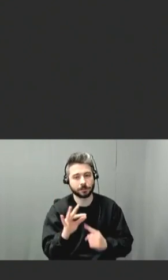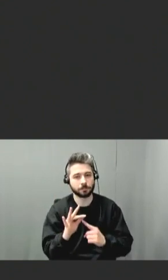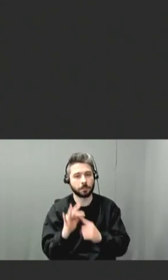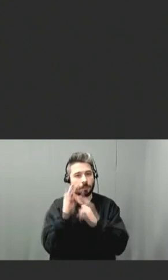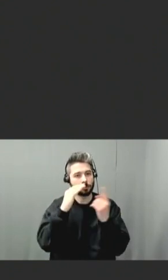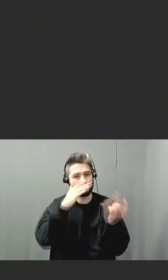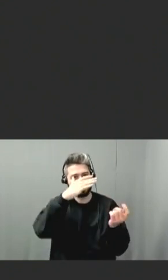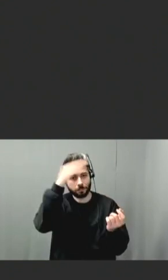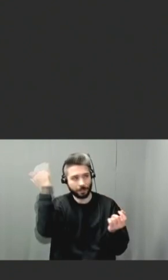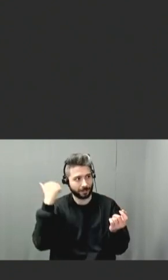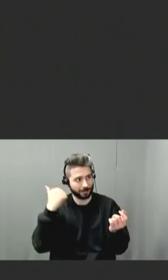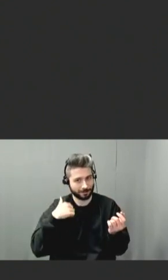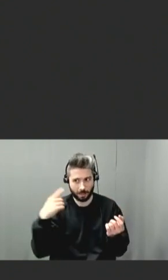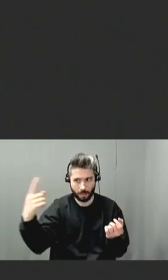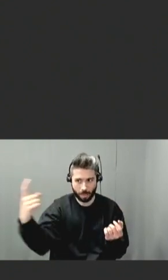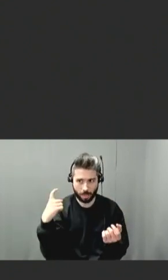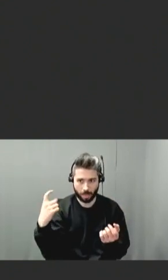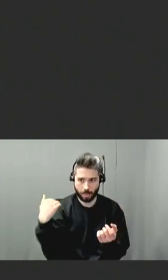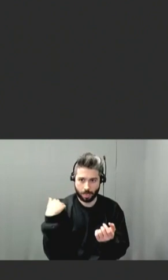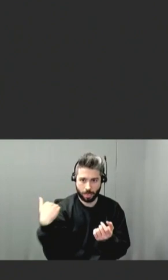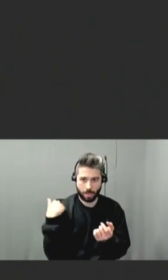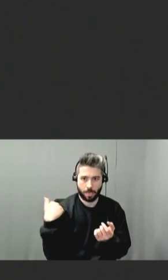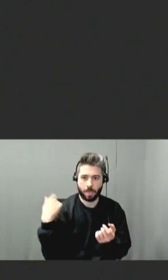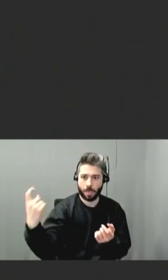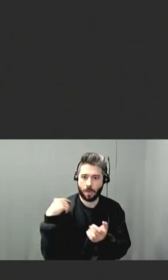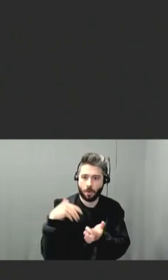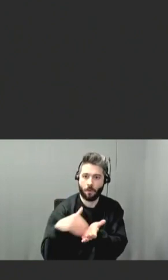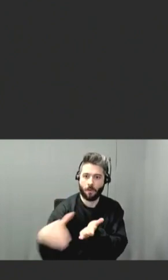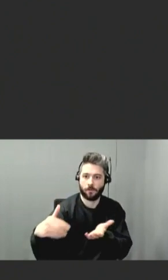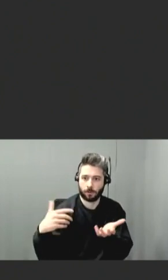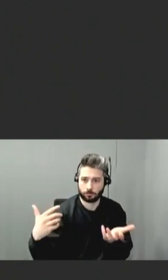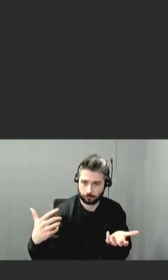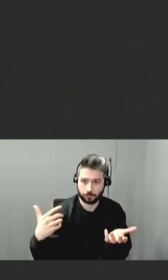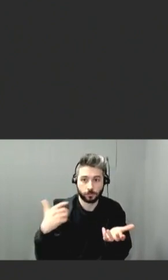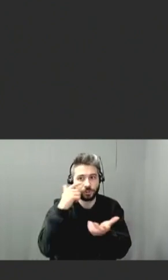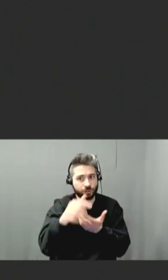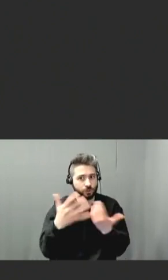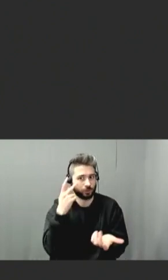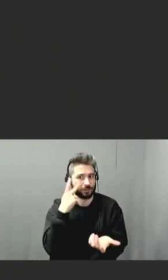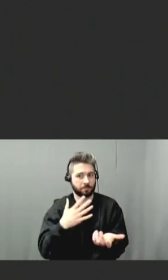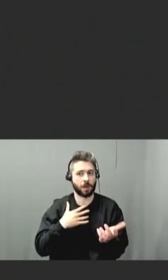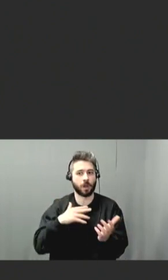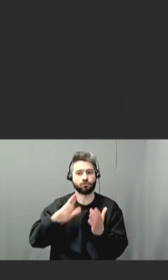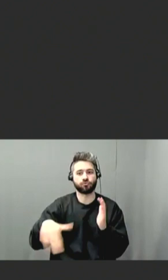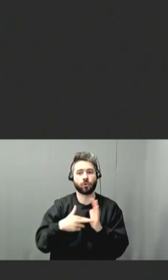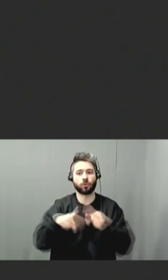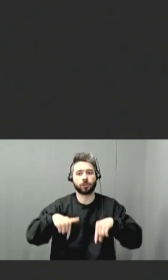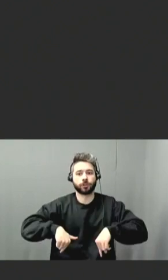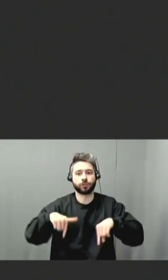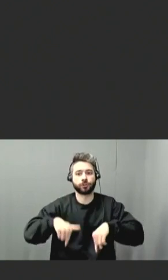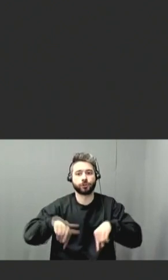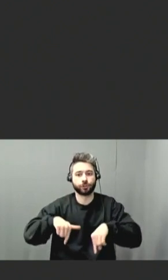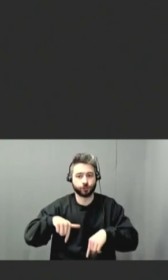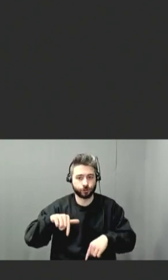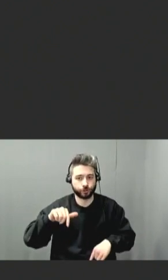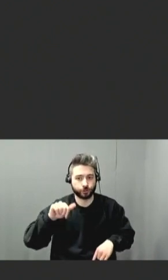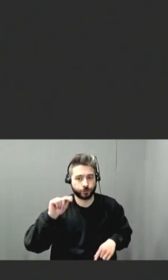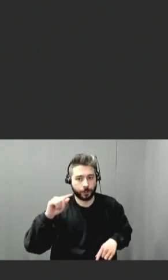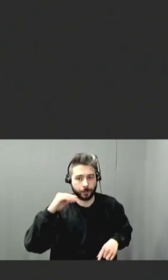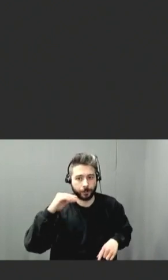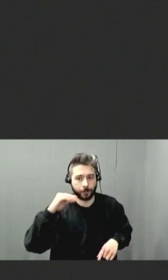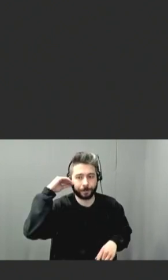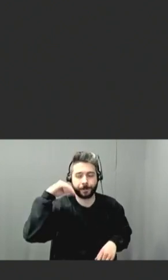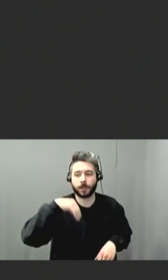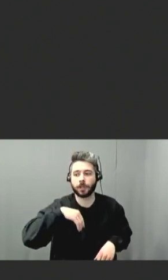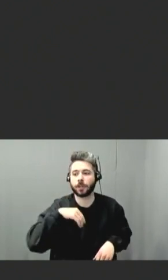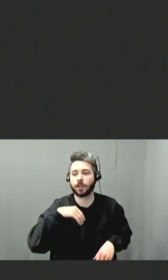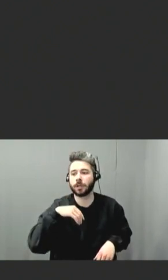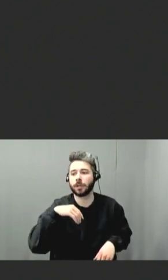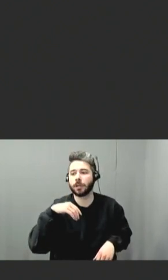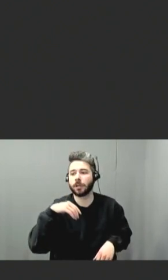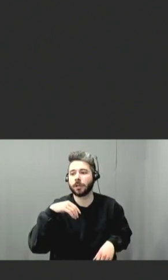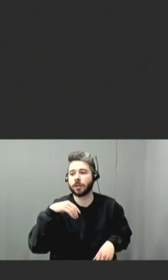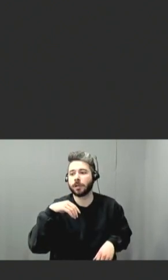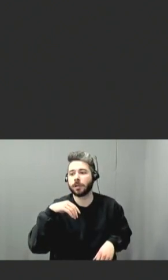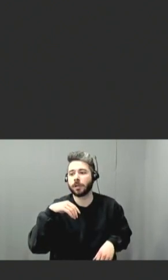get asked about it constantly in our -- in my role here at home. It's -- it would be interesting to